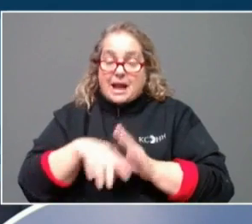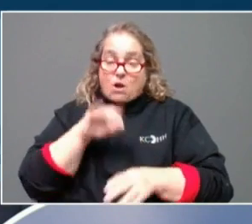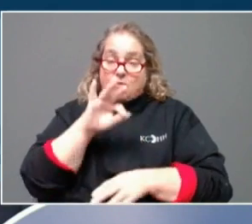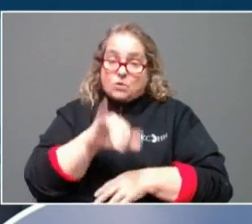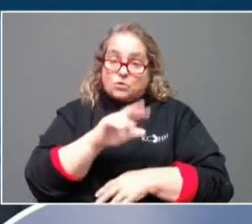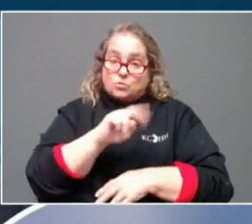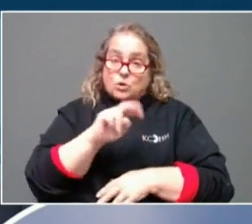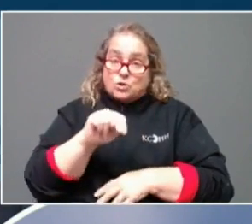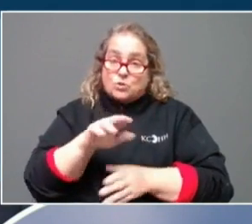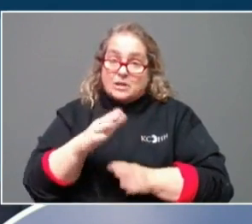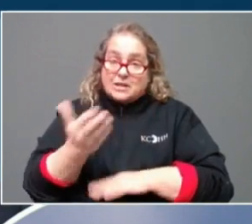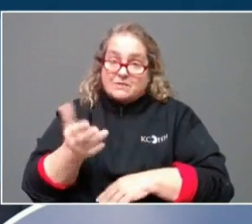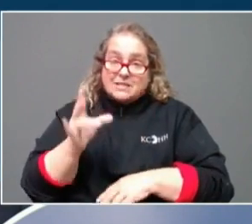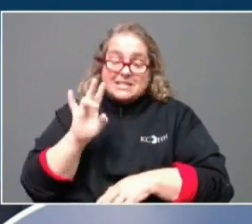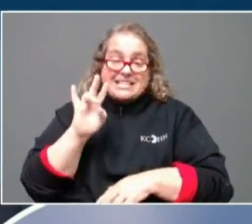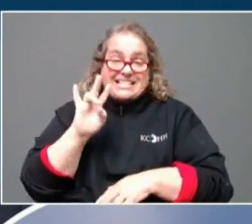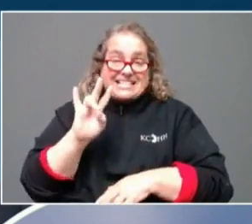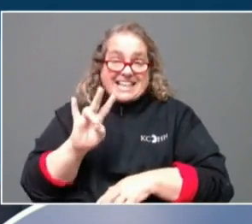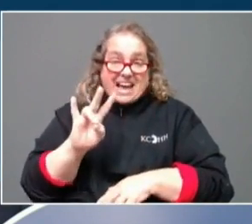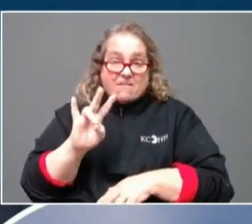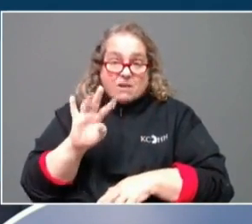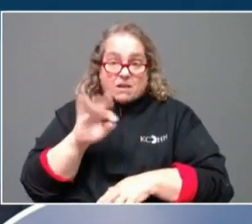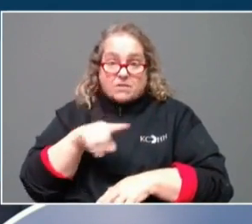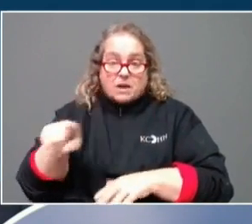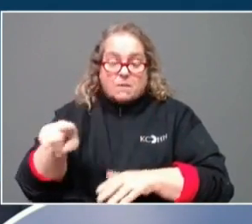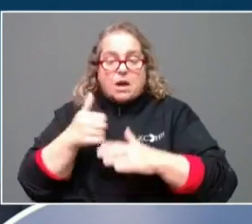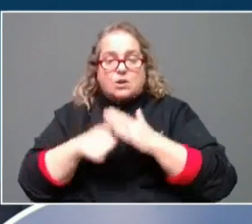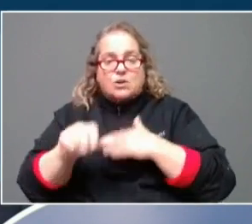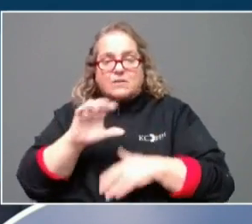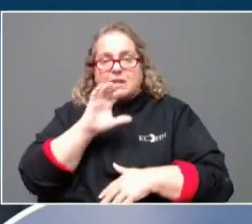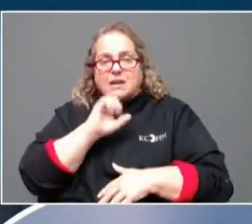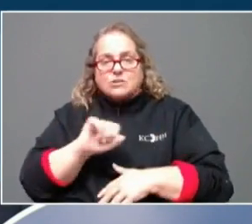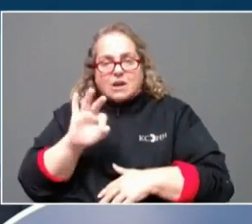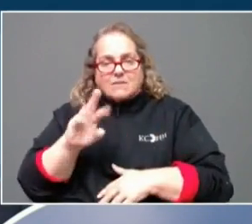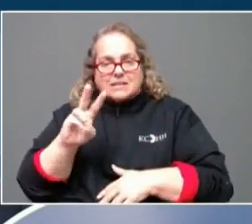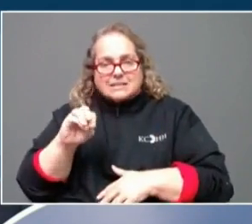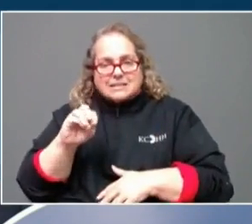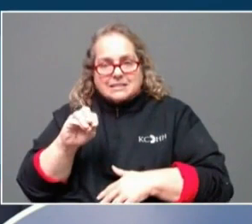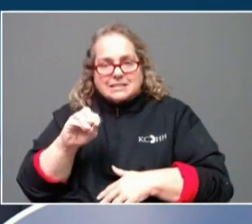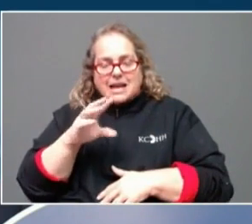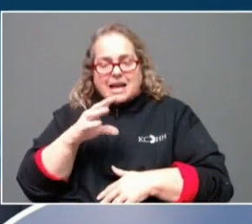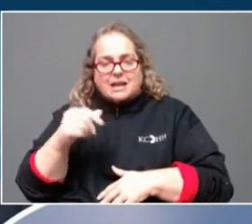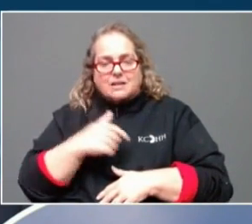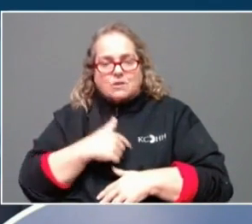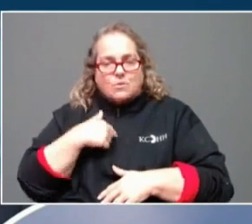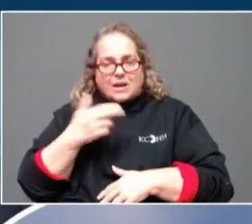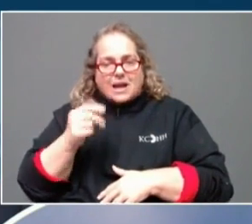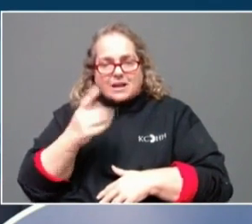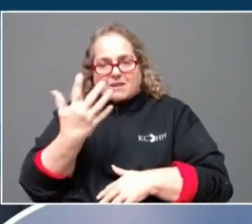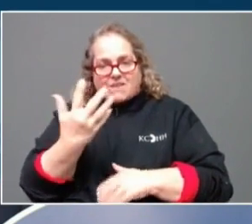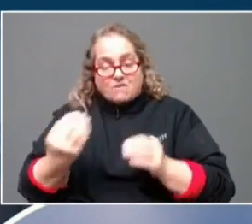seven of them were under the age of 60 And we had five more who were 60 or 61